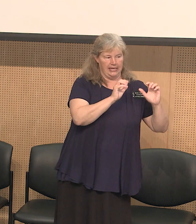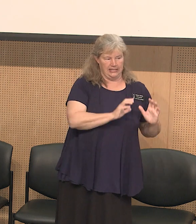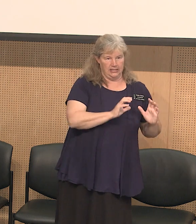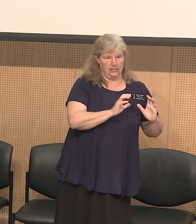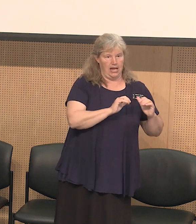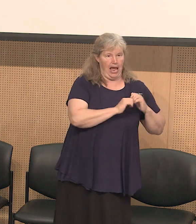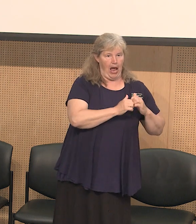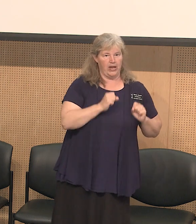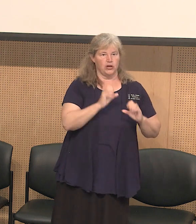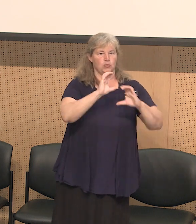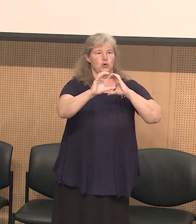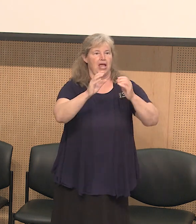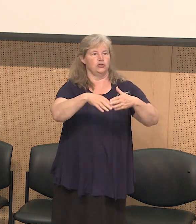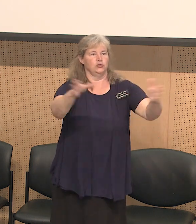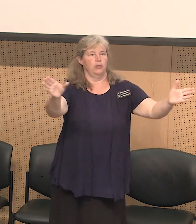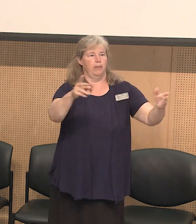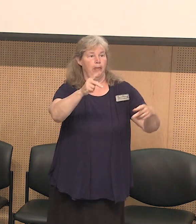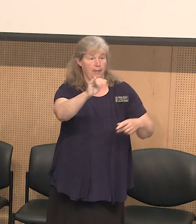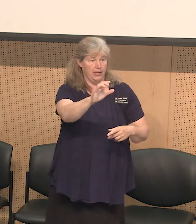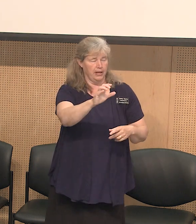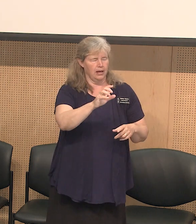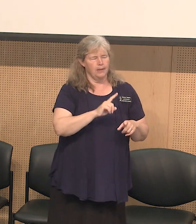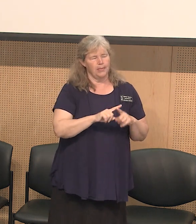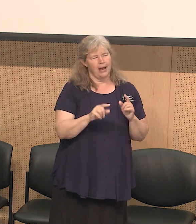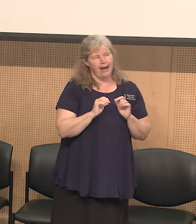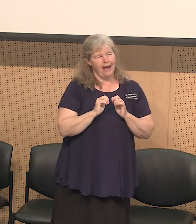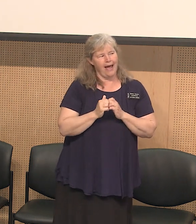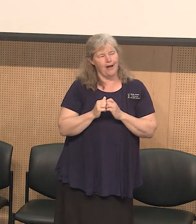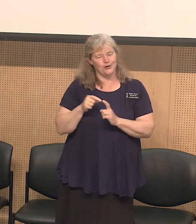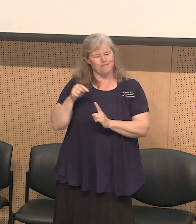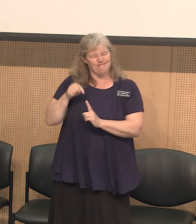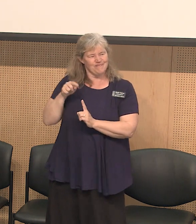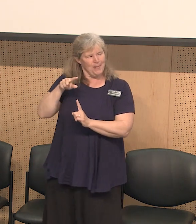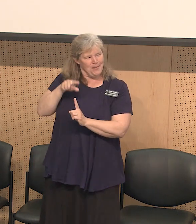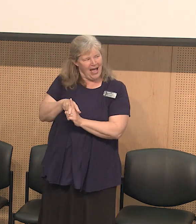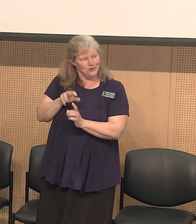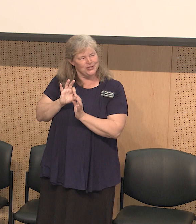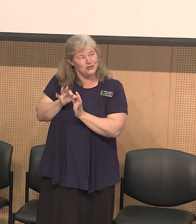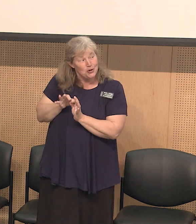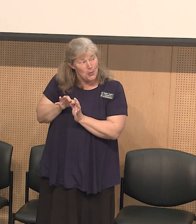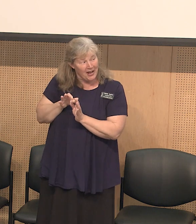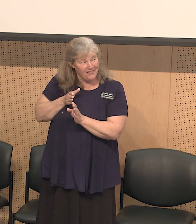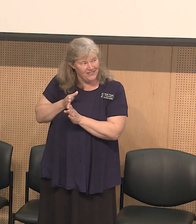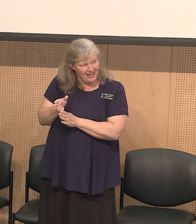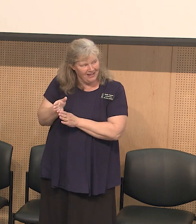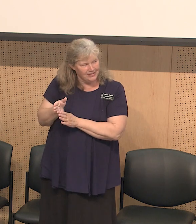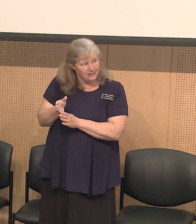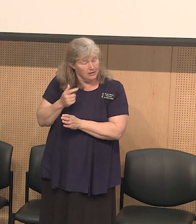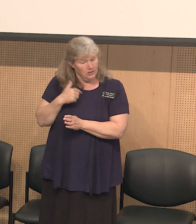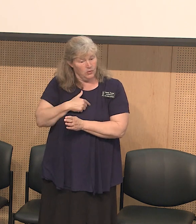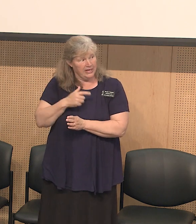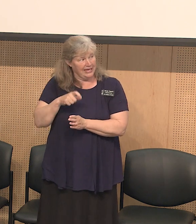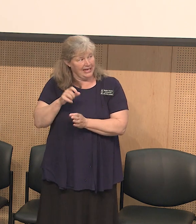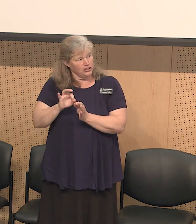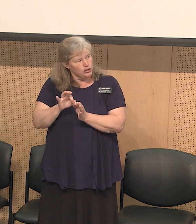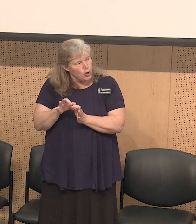How would you translate that to the interpreting field so that interpreters could have resources